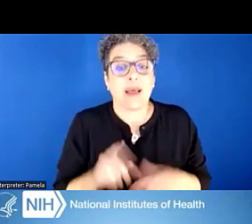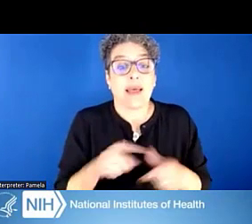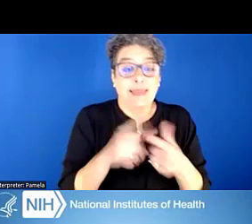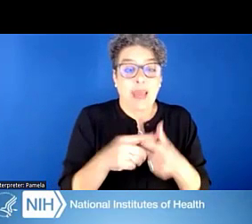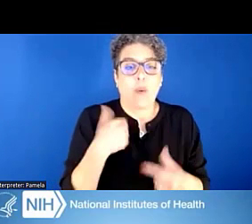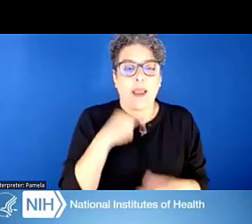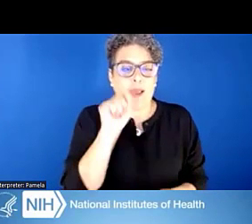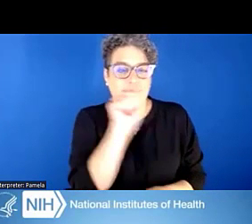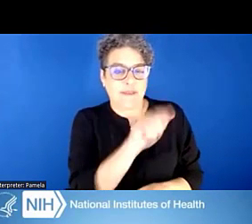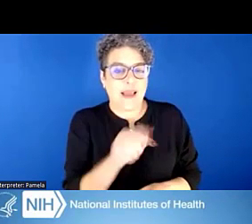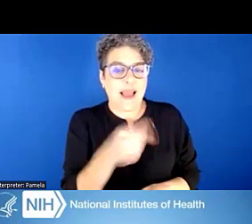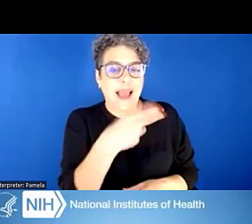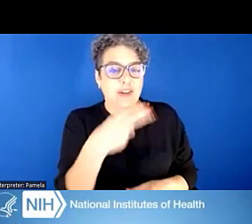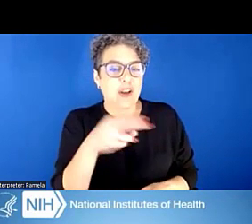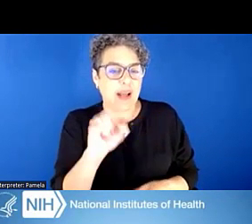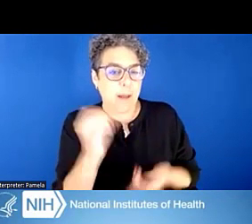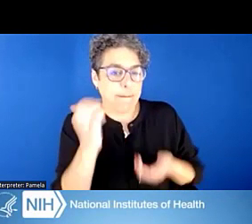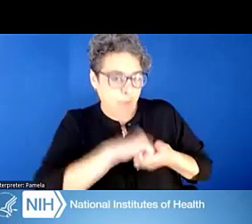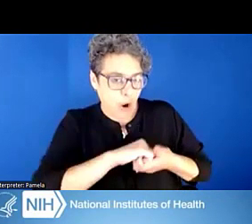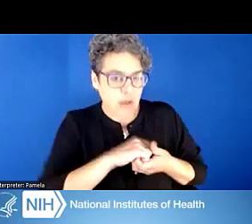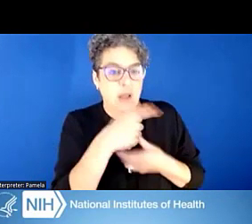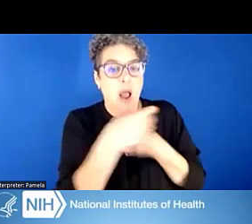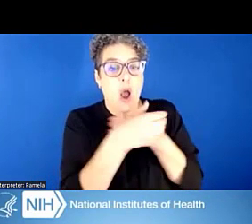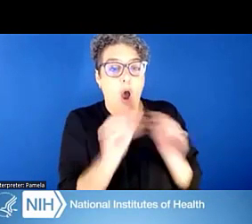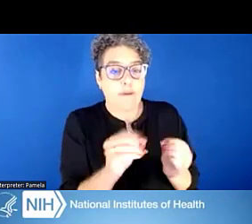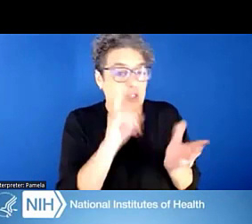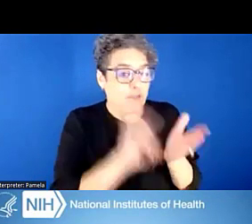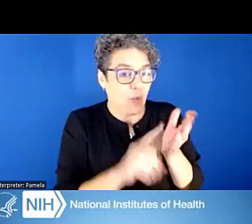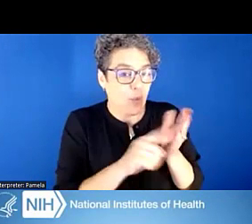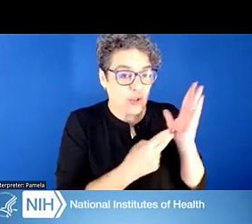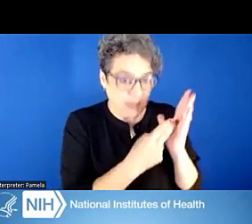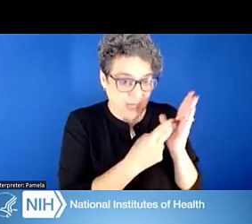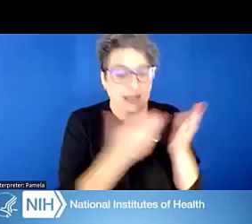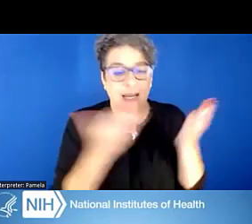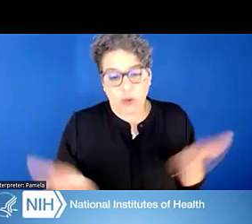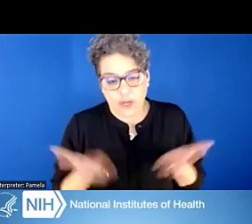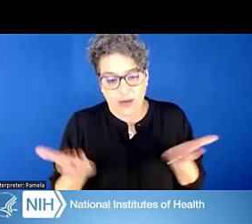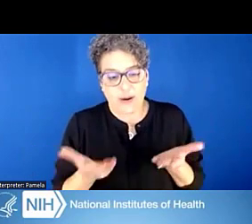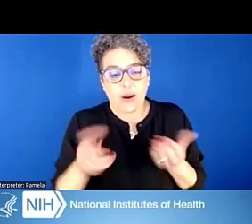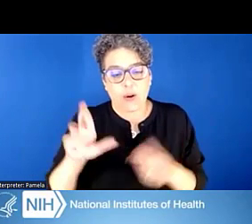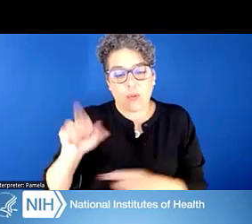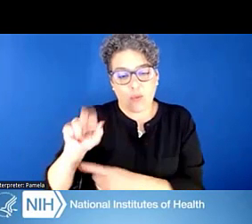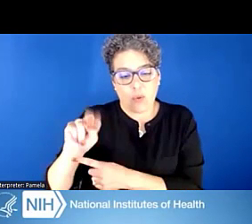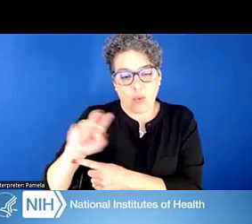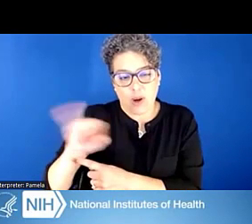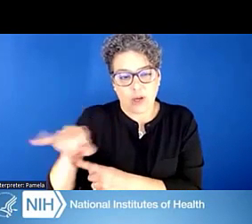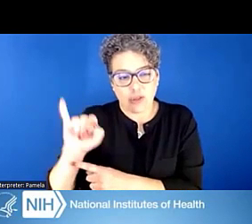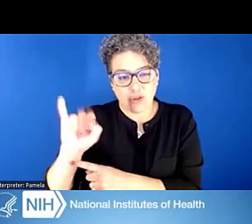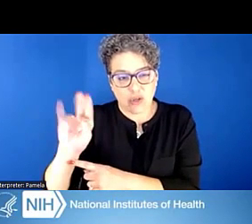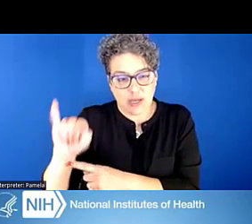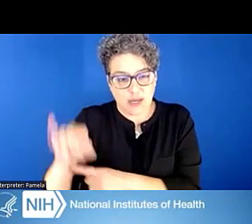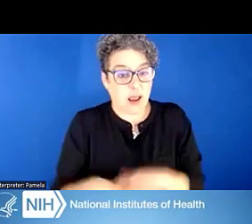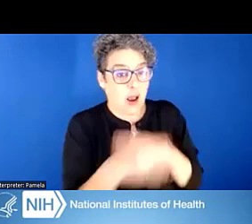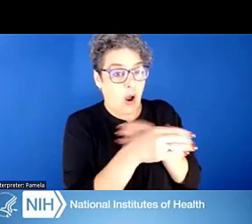so that includes the Office of Research Integrity, who's with us today, Ranjini, the Office of Civil Rights in HHS